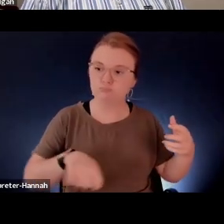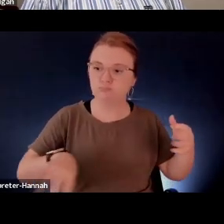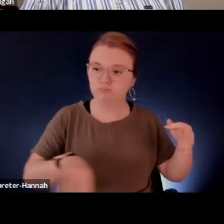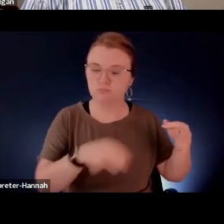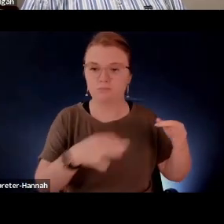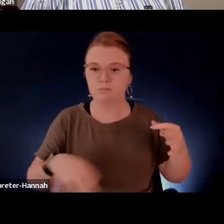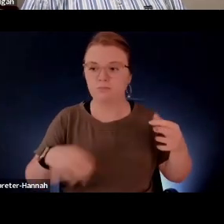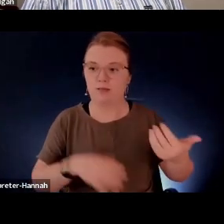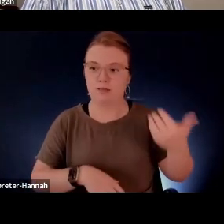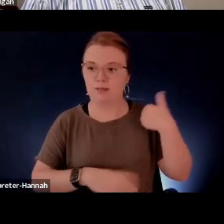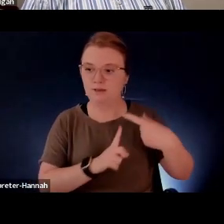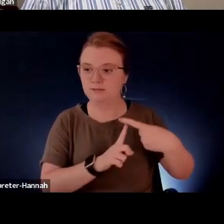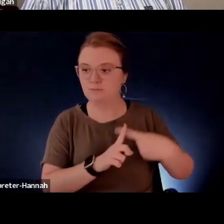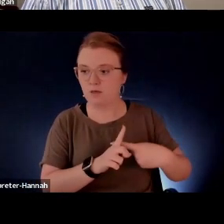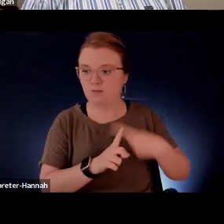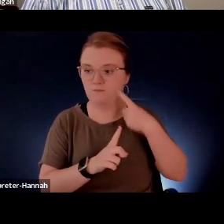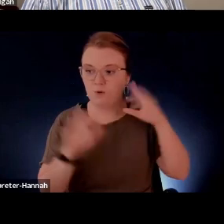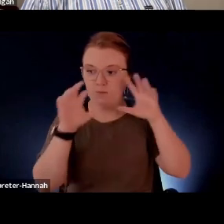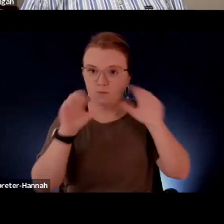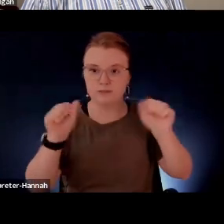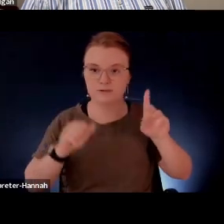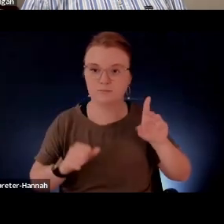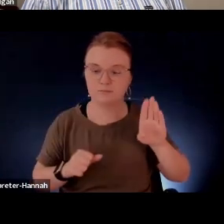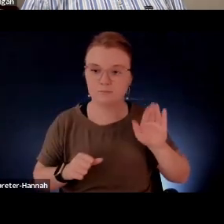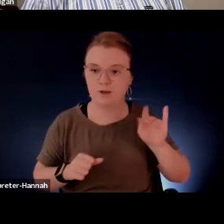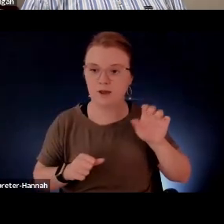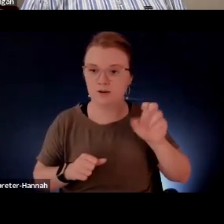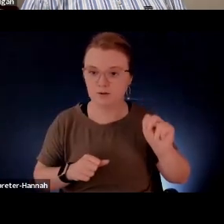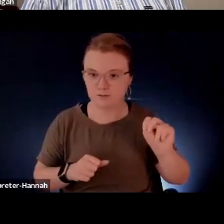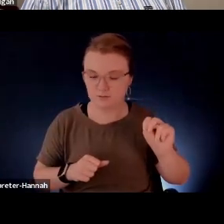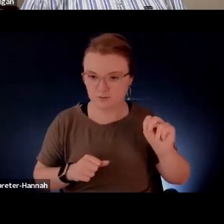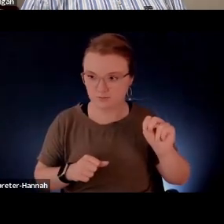[band singing in foreign language]